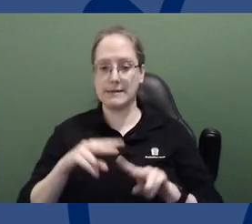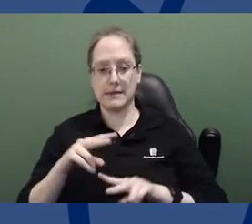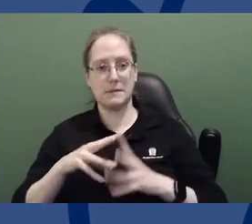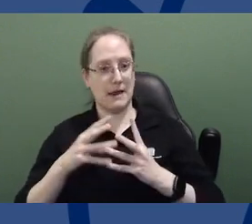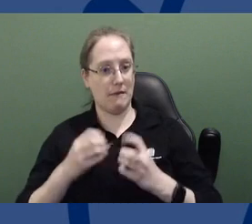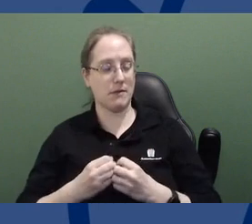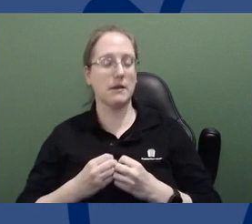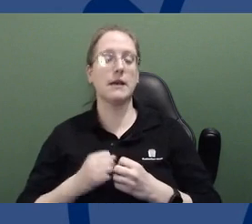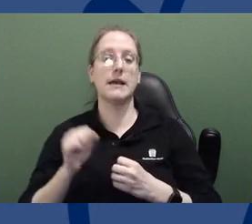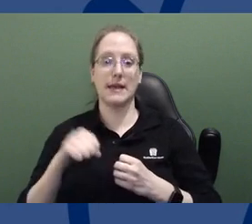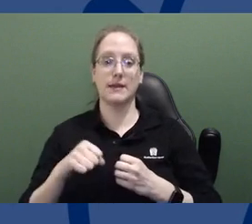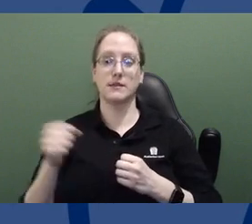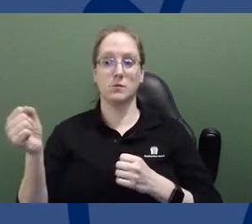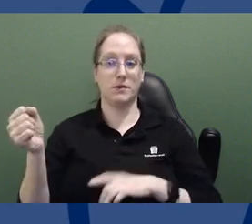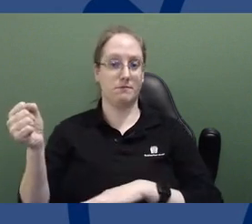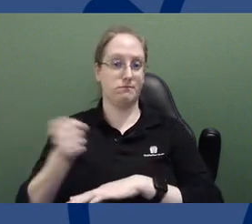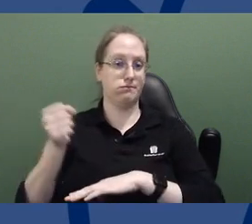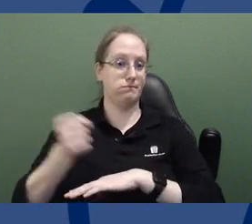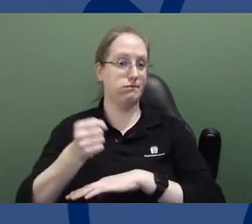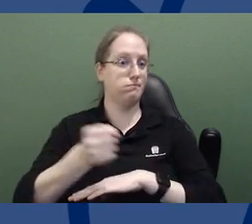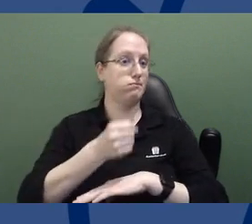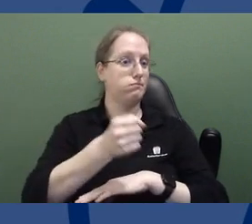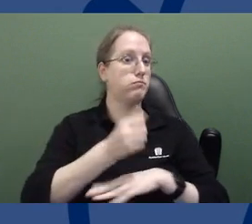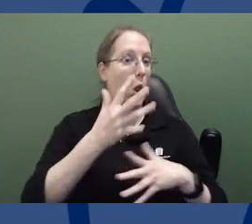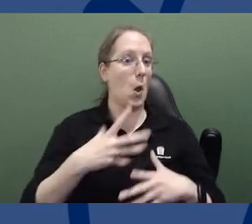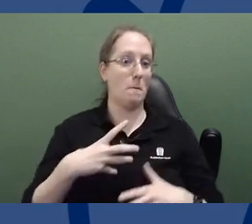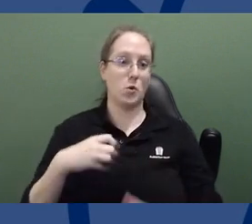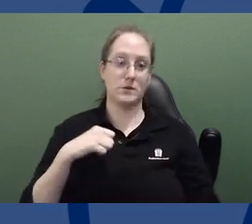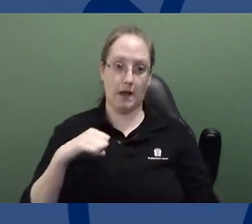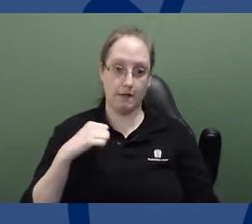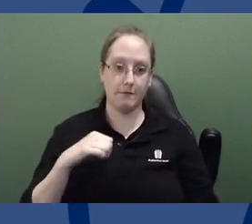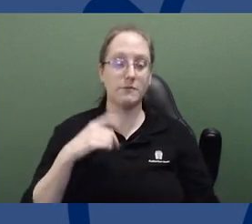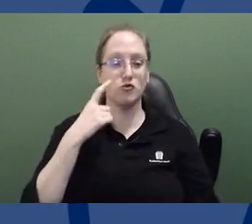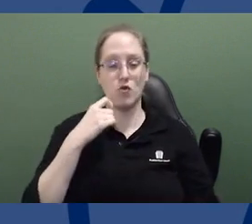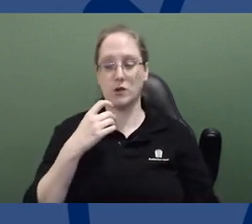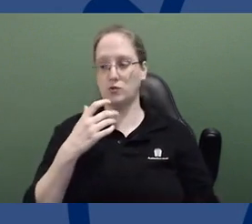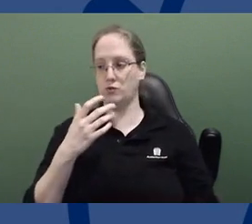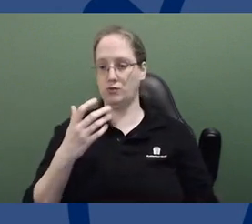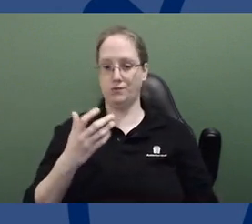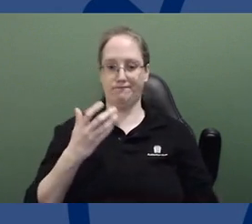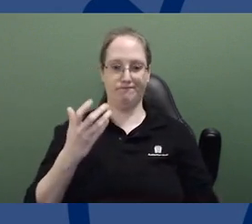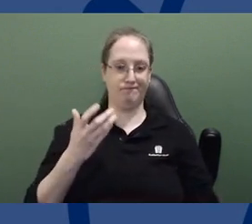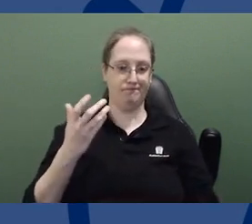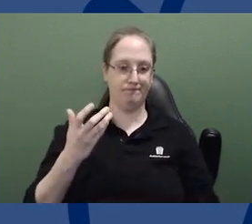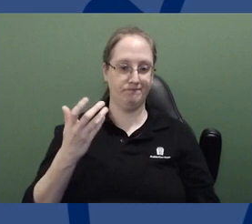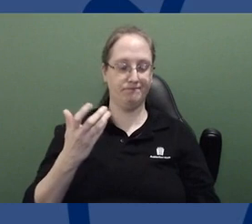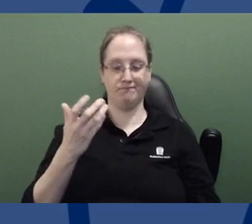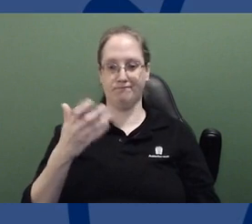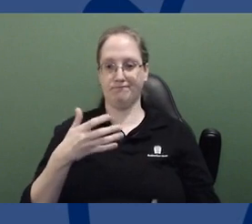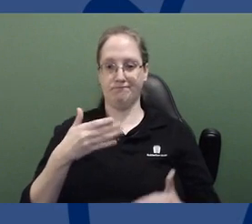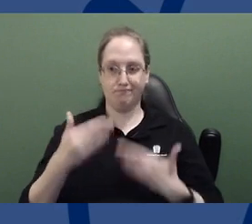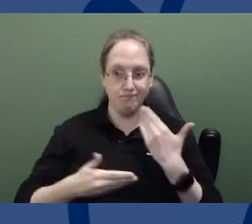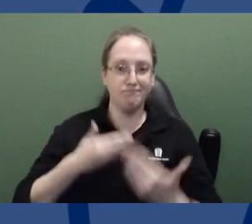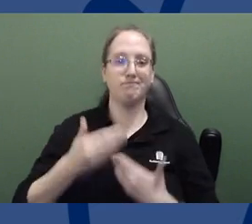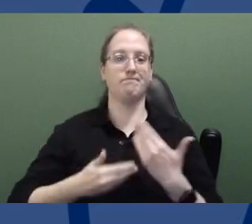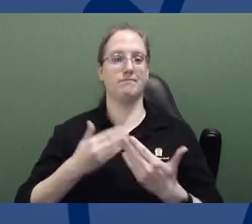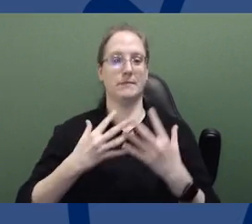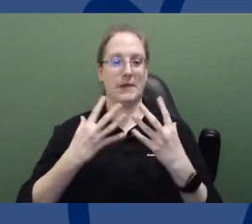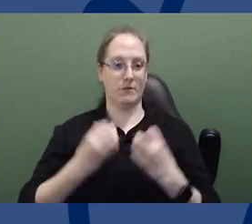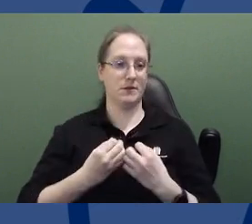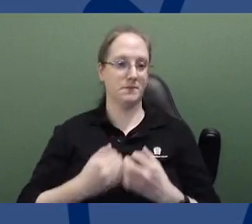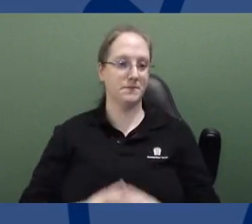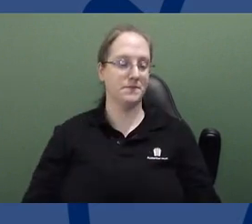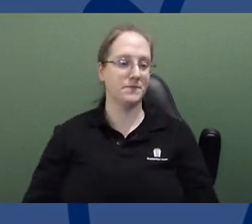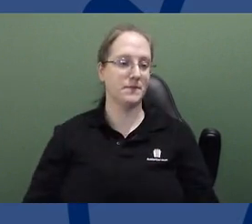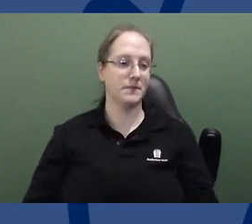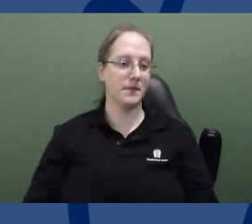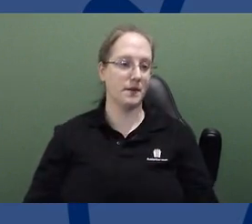large volumes of people to move the assessments through. I think some of the changes as well